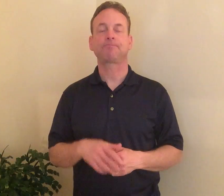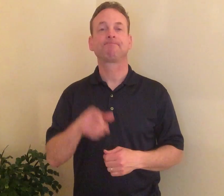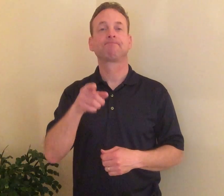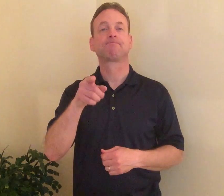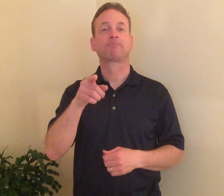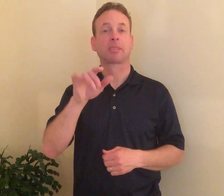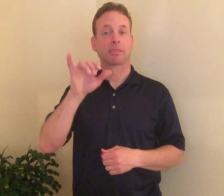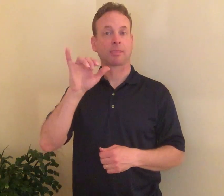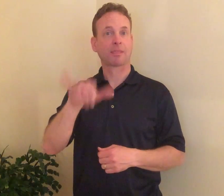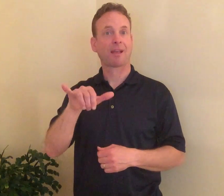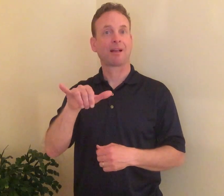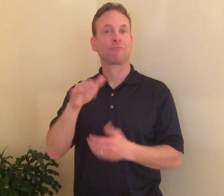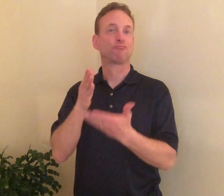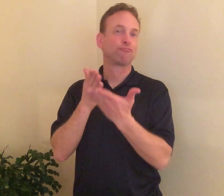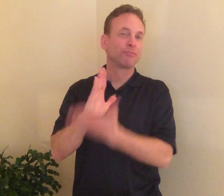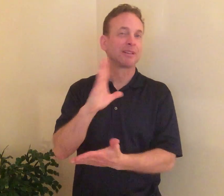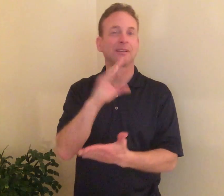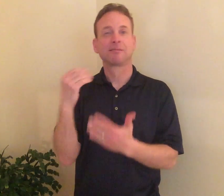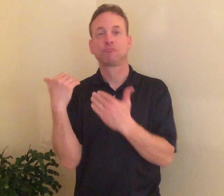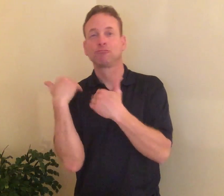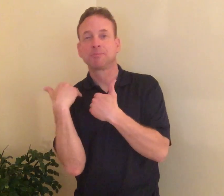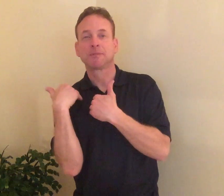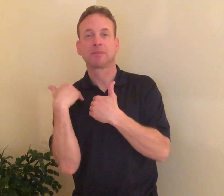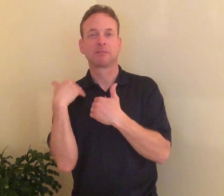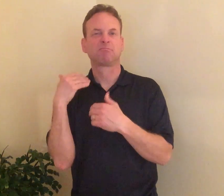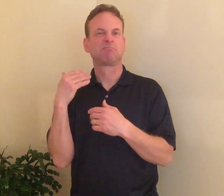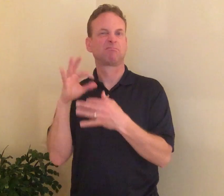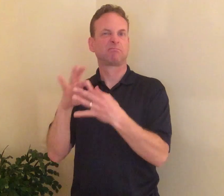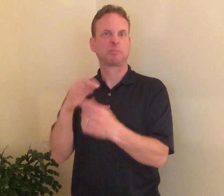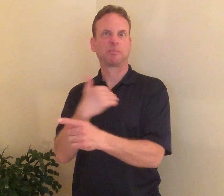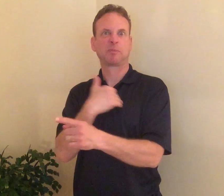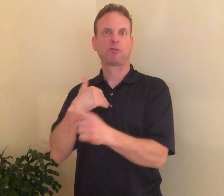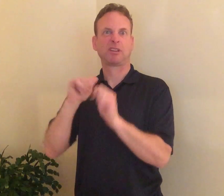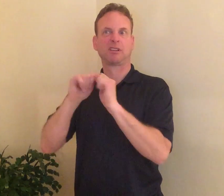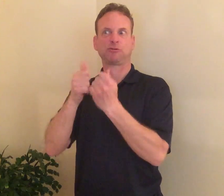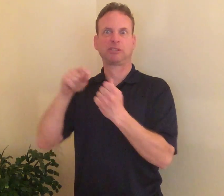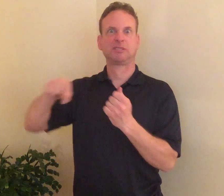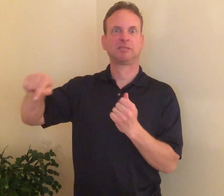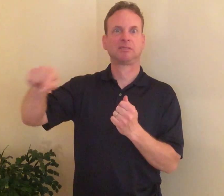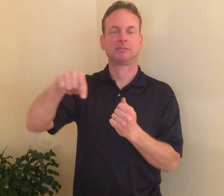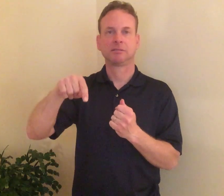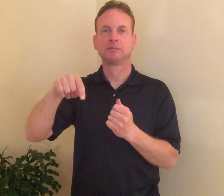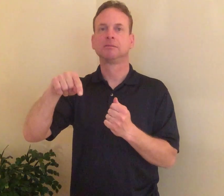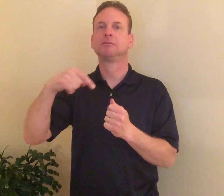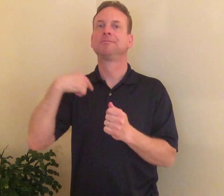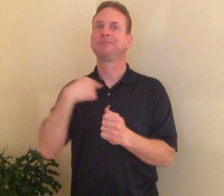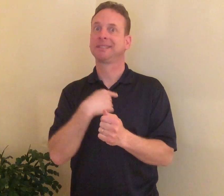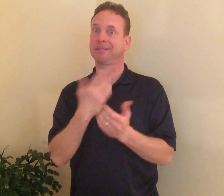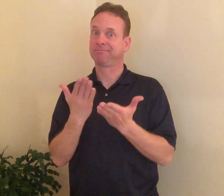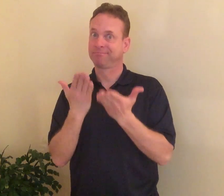For the "Rights and Responsibilities" concept for agency members, the committee strongly